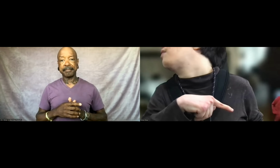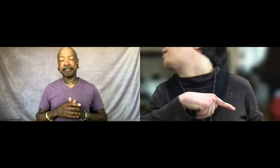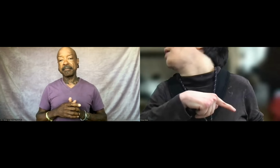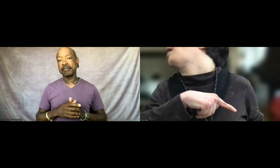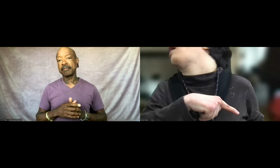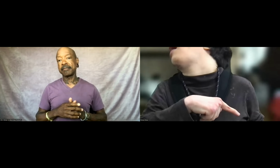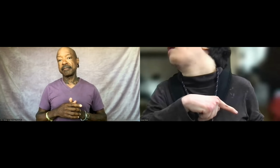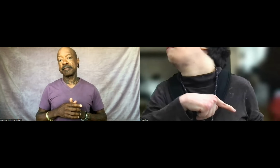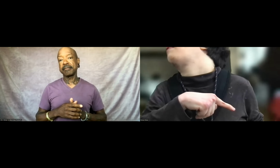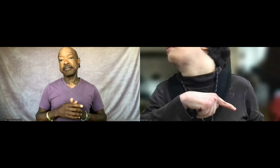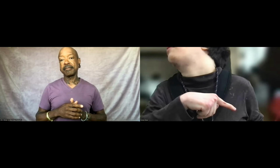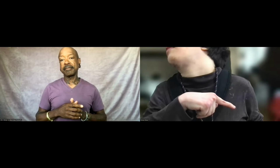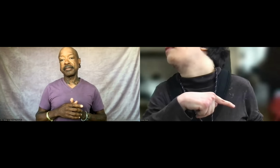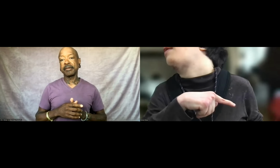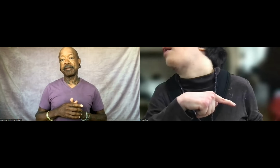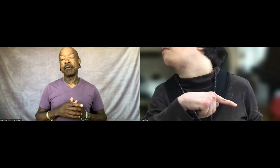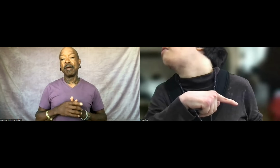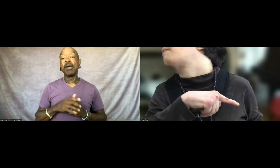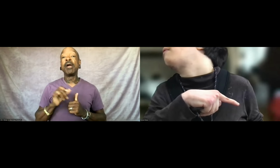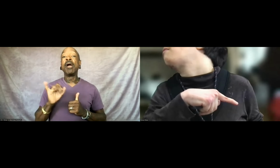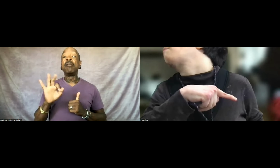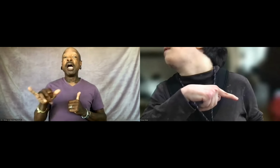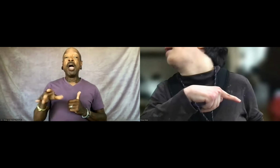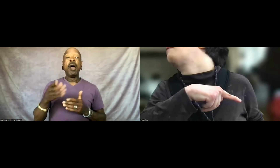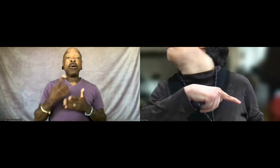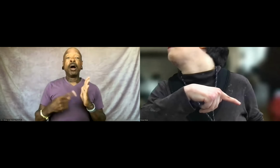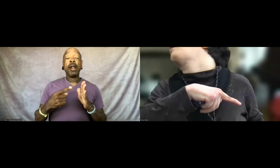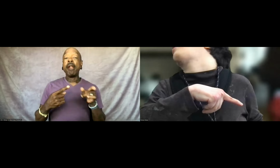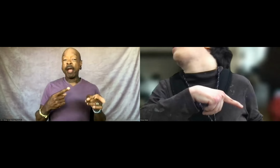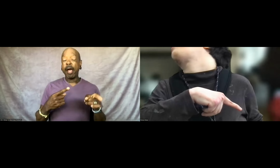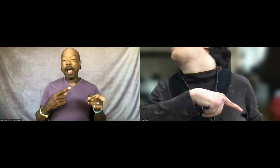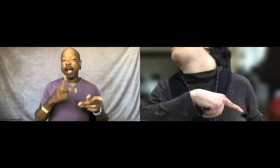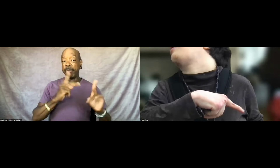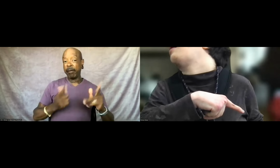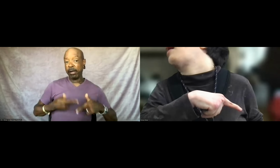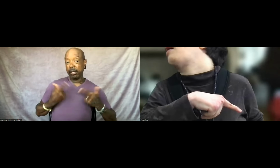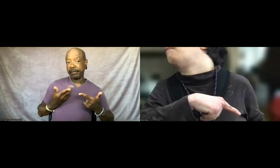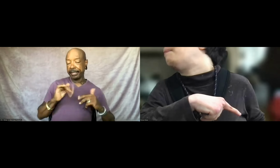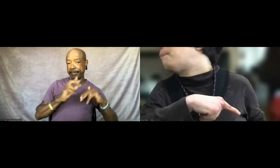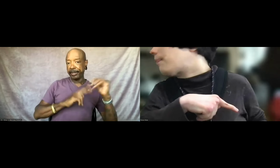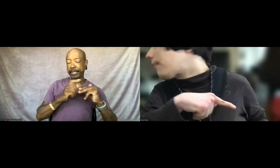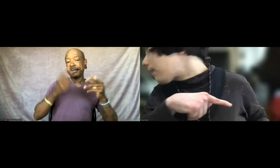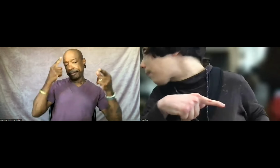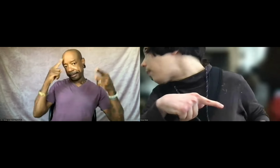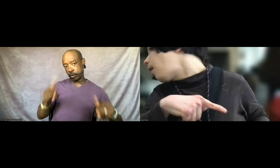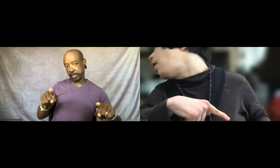that are necessitated for one to live in the community if